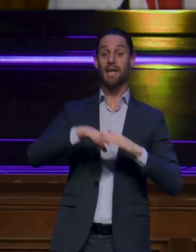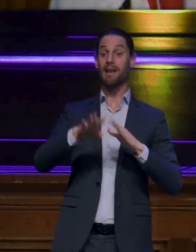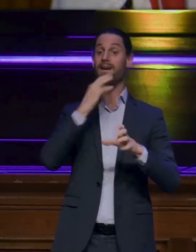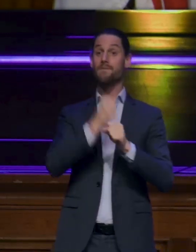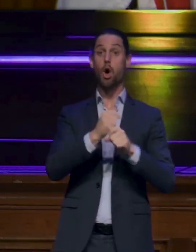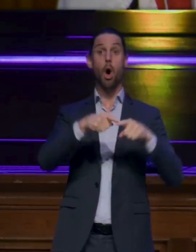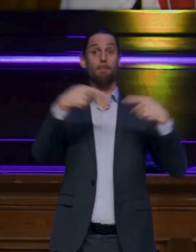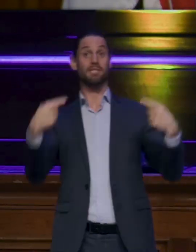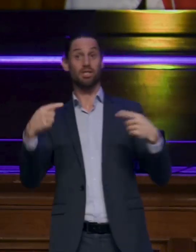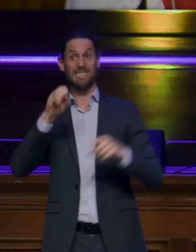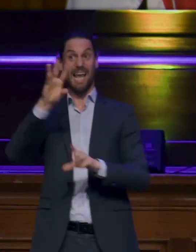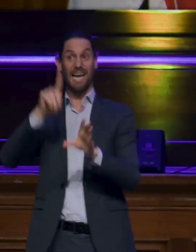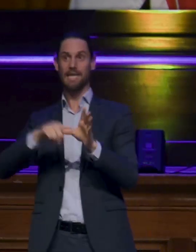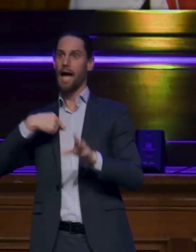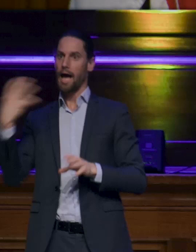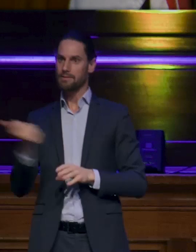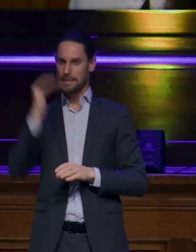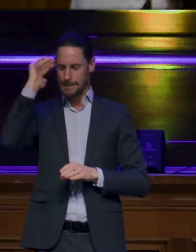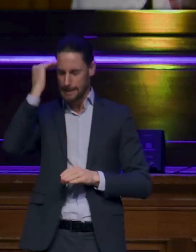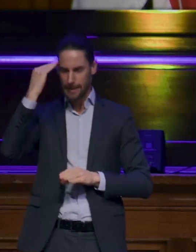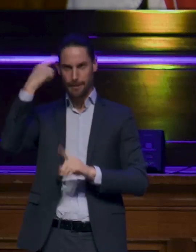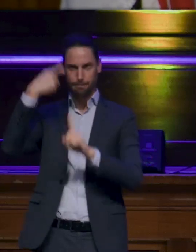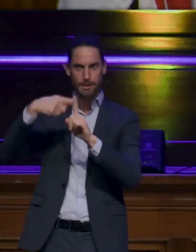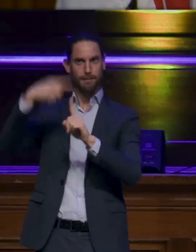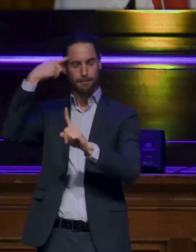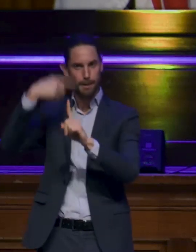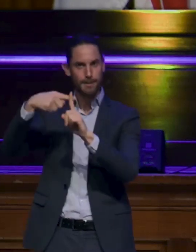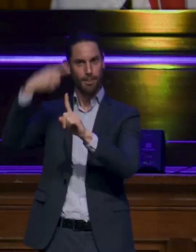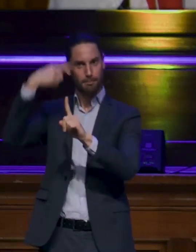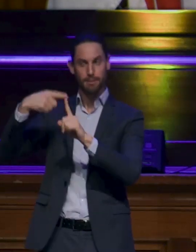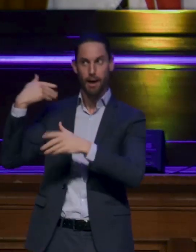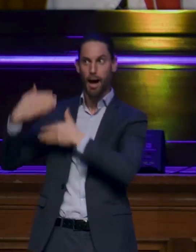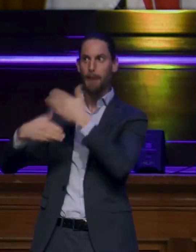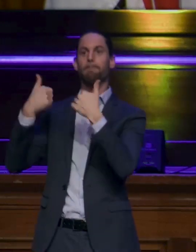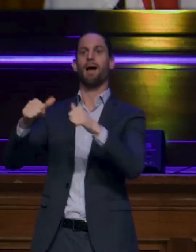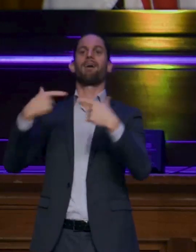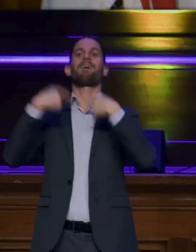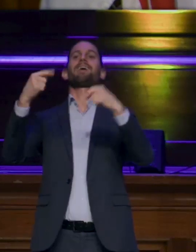dig deep you have to dig really deep for that of tourism but it's there and I've